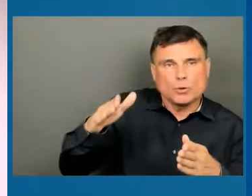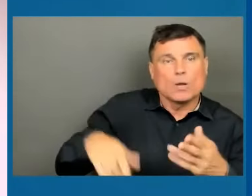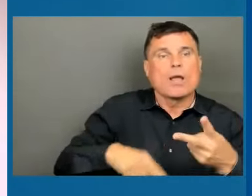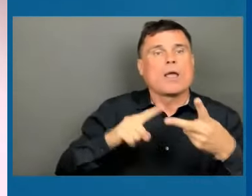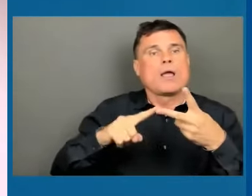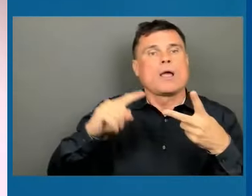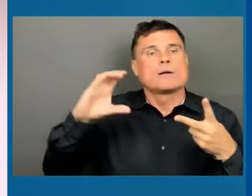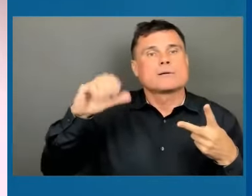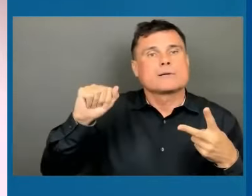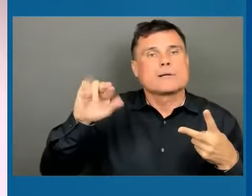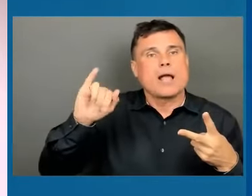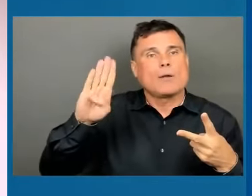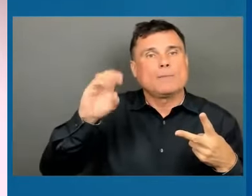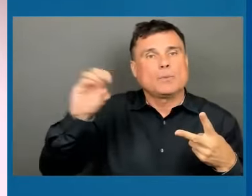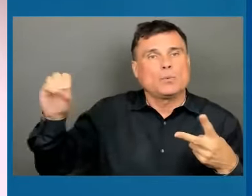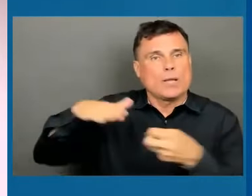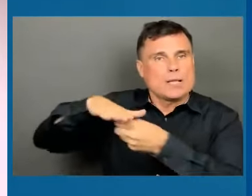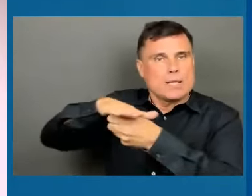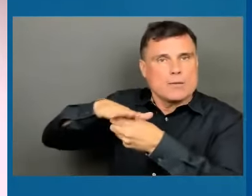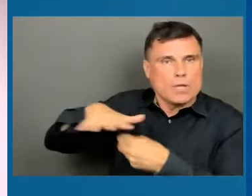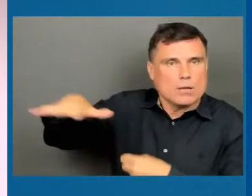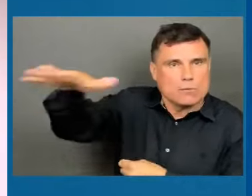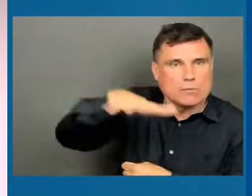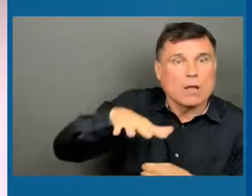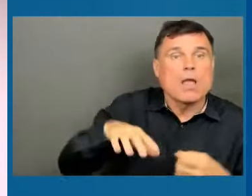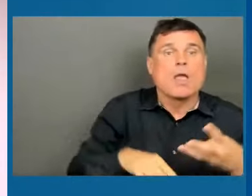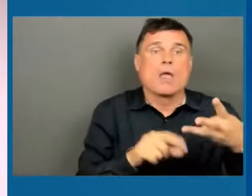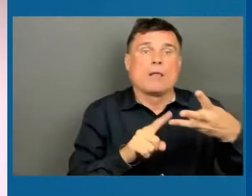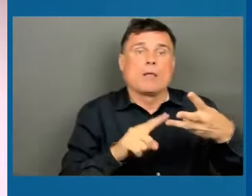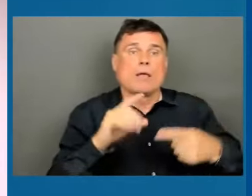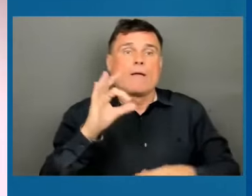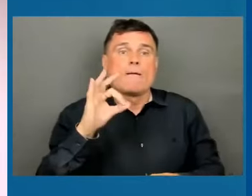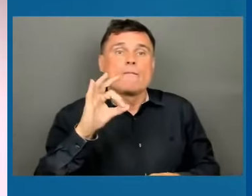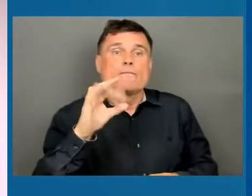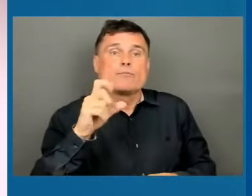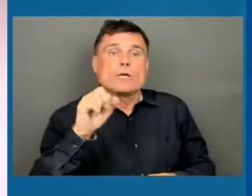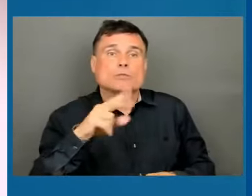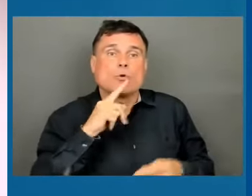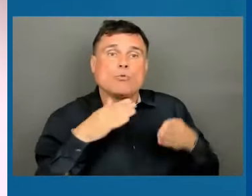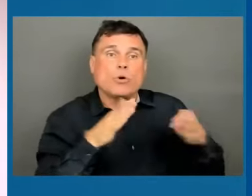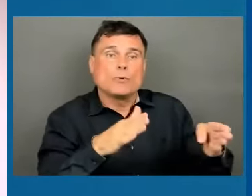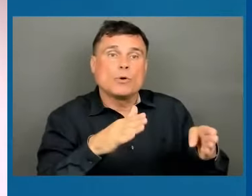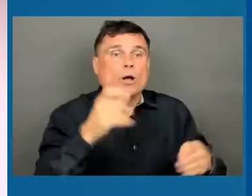coming weekend and next week,